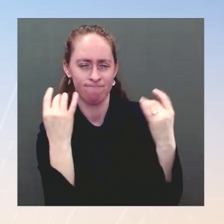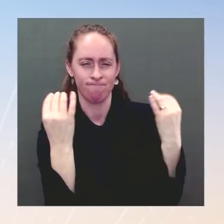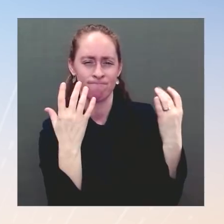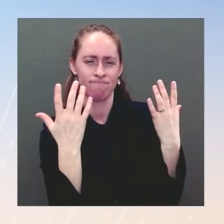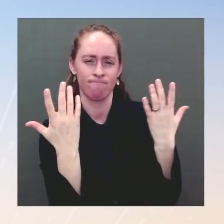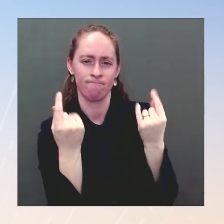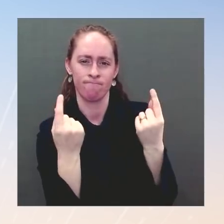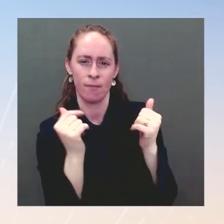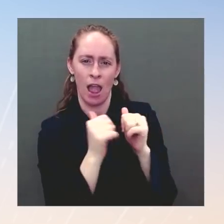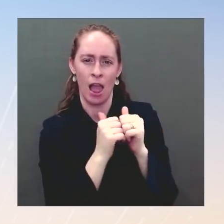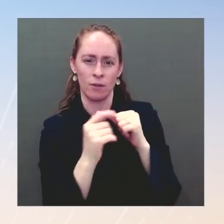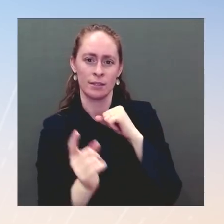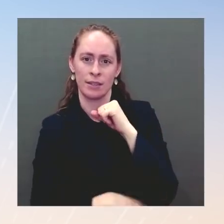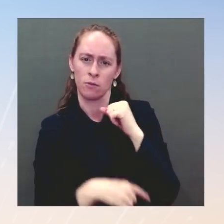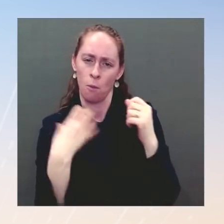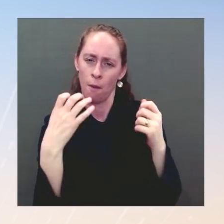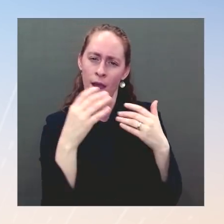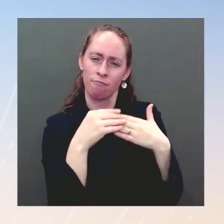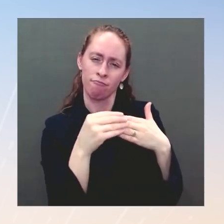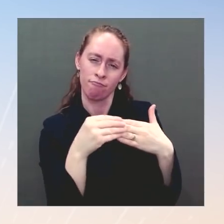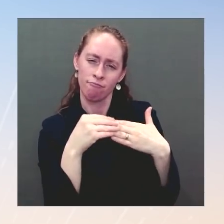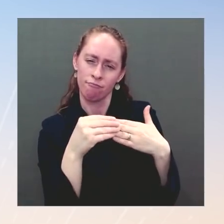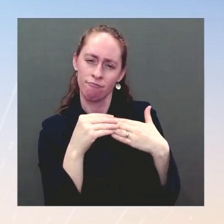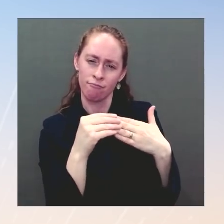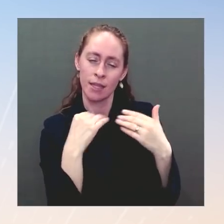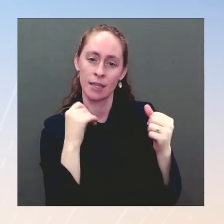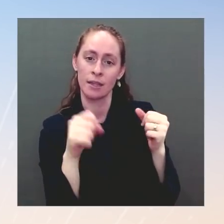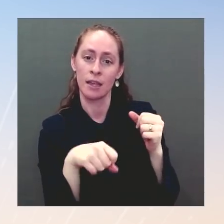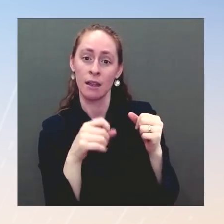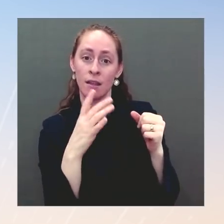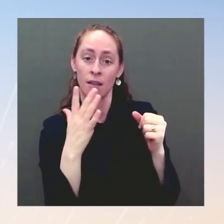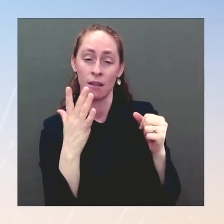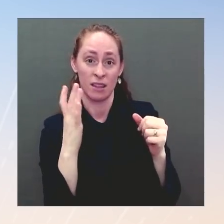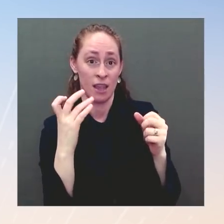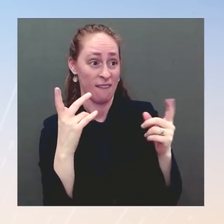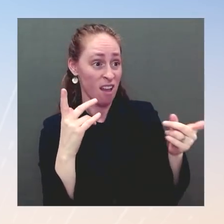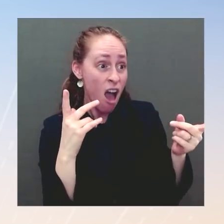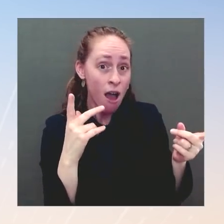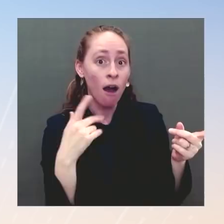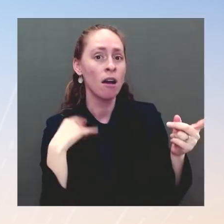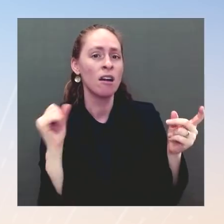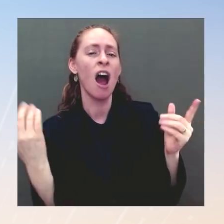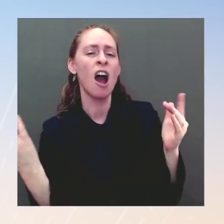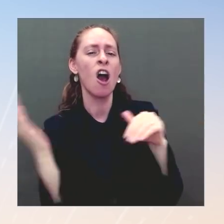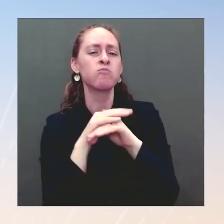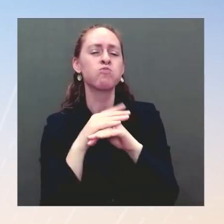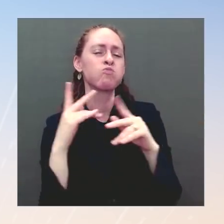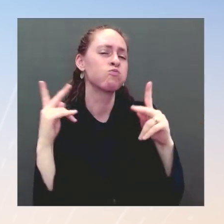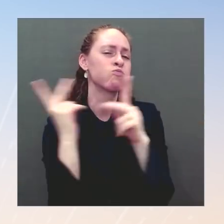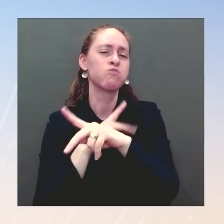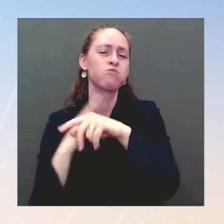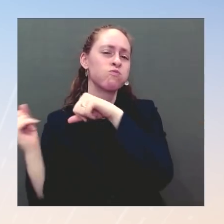as would be sanctioning the largest banks -- the very largest banks and additional components of the financial sector,